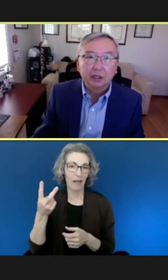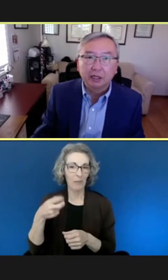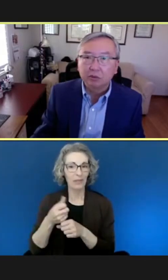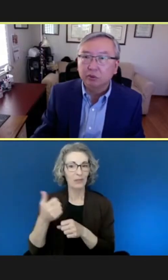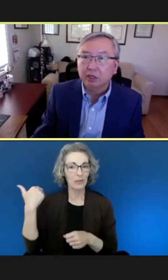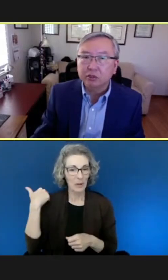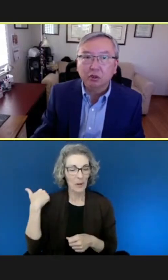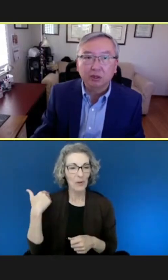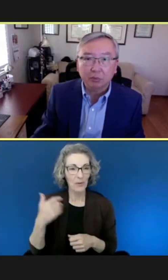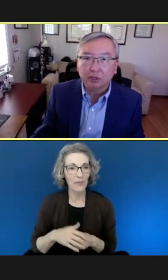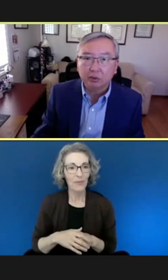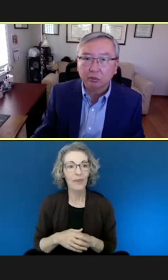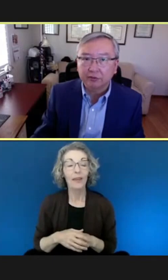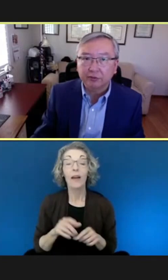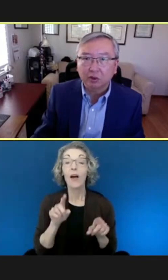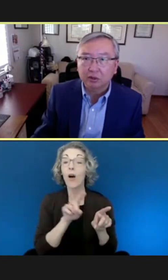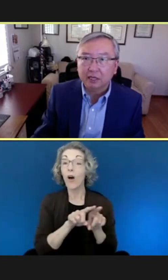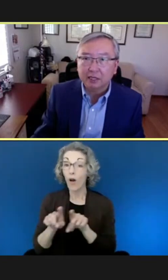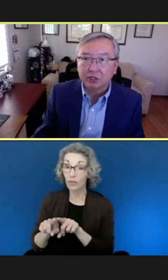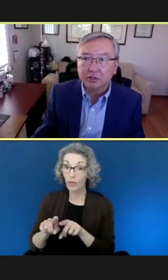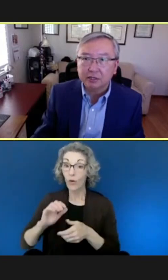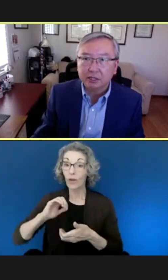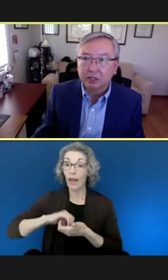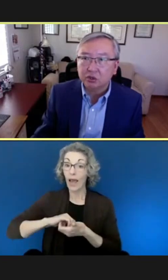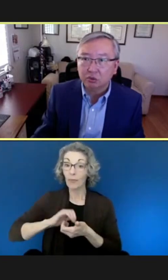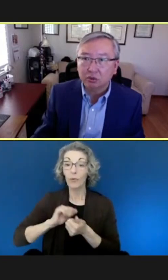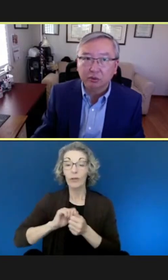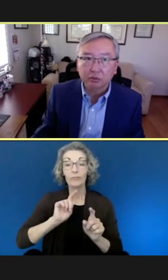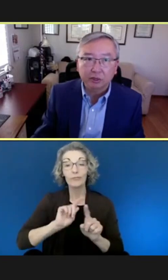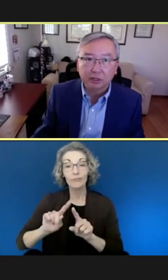And we also collaborate with organizations such as Google.